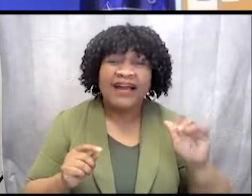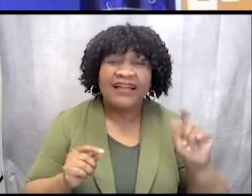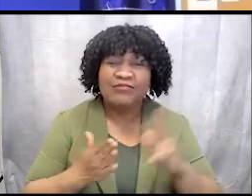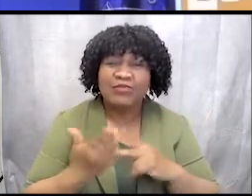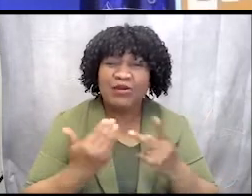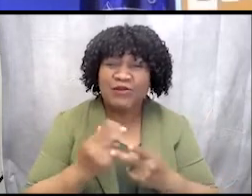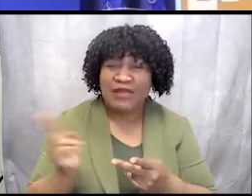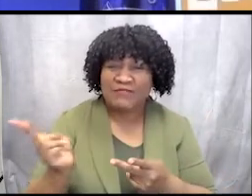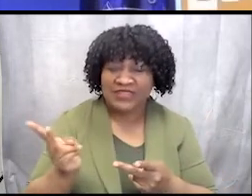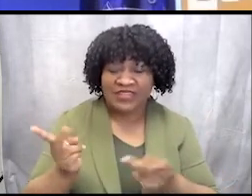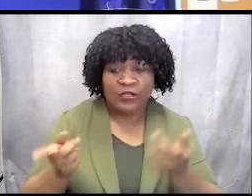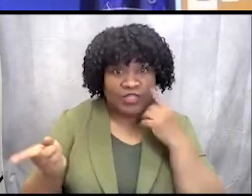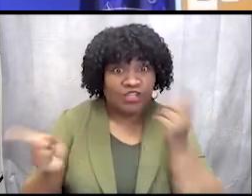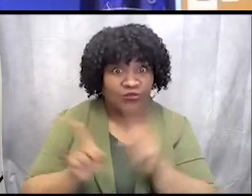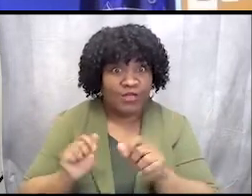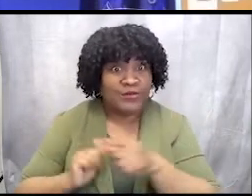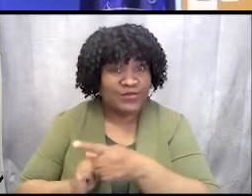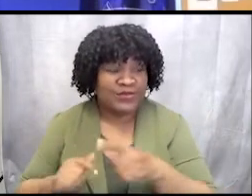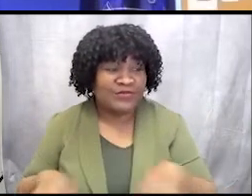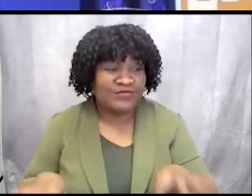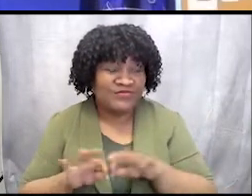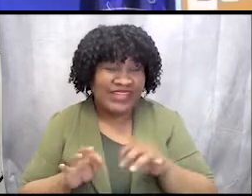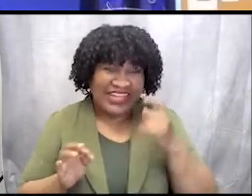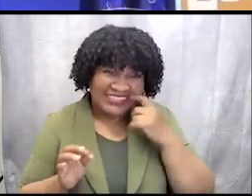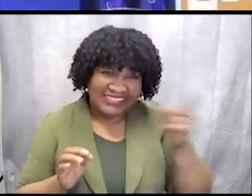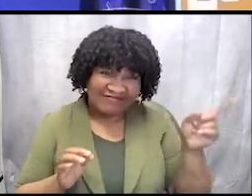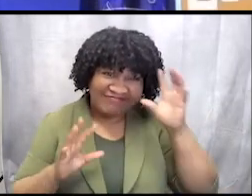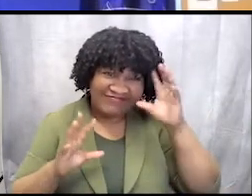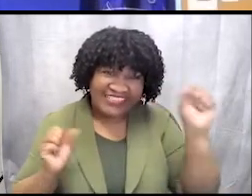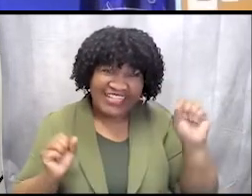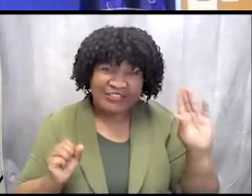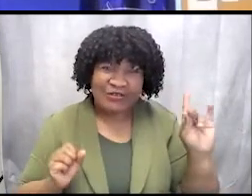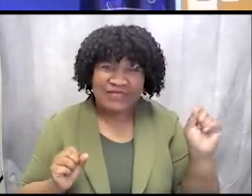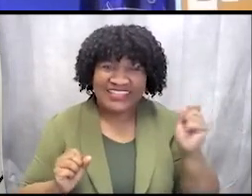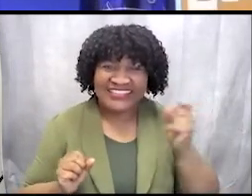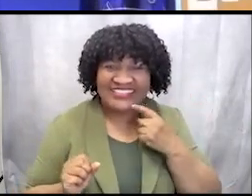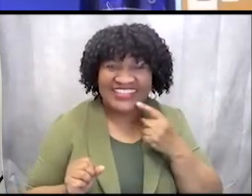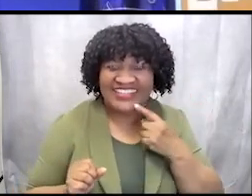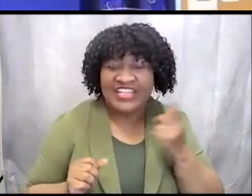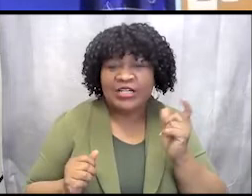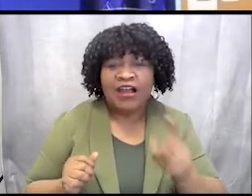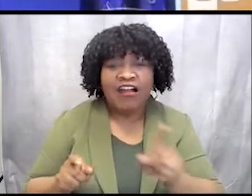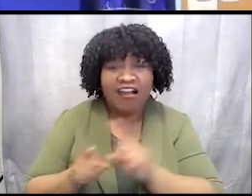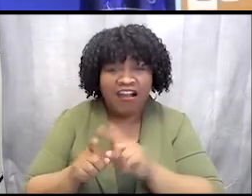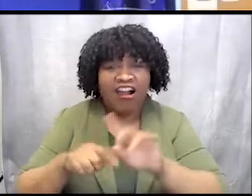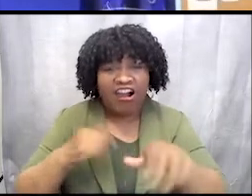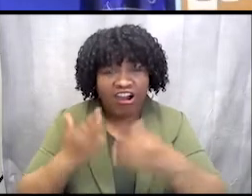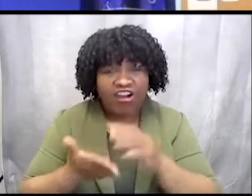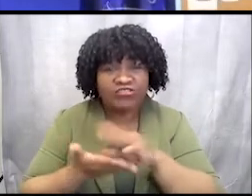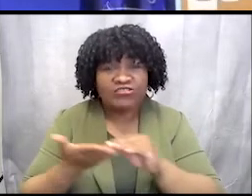We definitely agree that we need to, as Chancellor Banks mentioned, make sure that all students see themselves in the curriculum